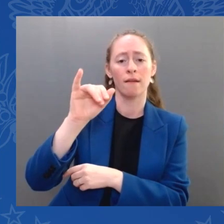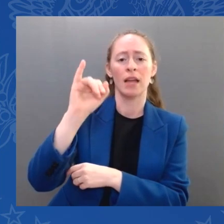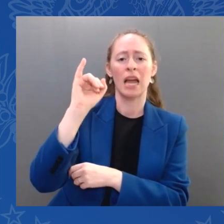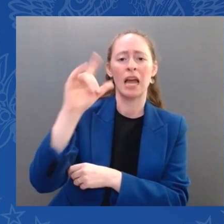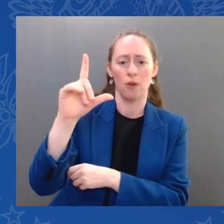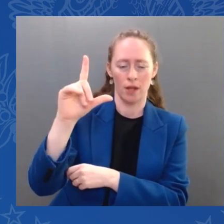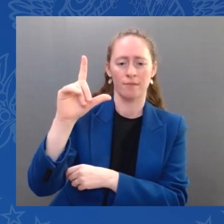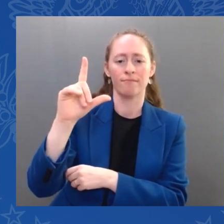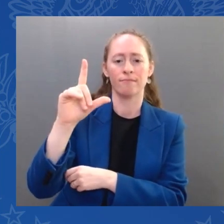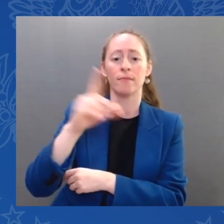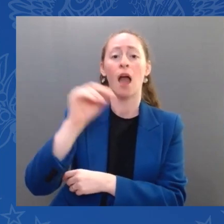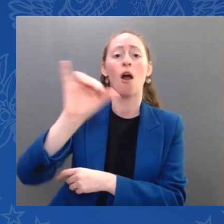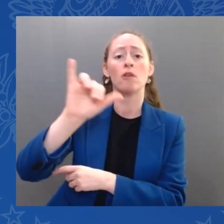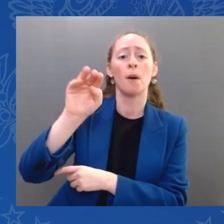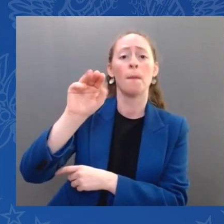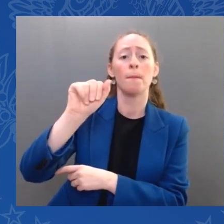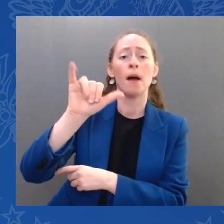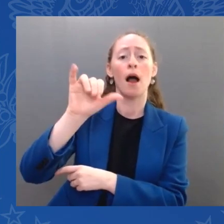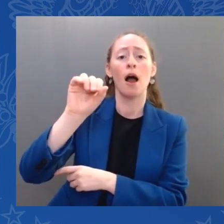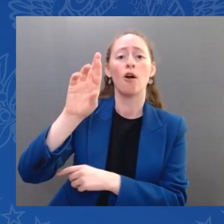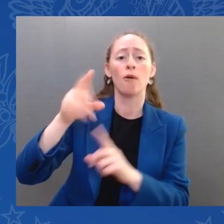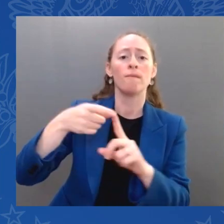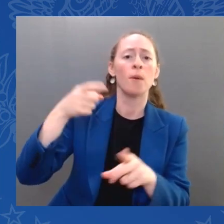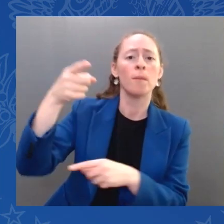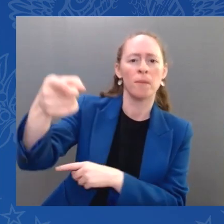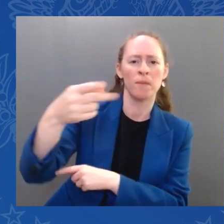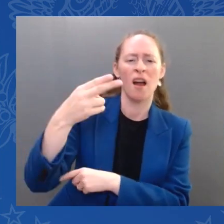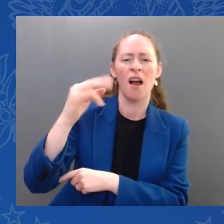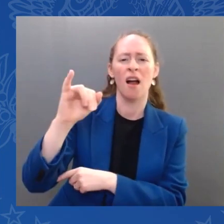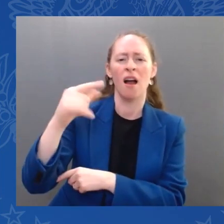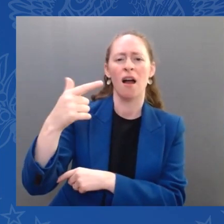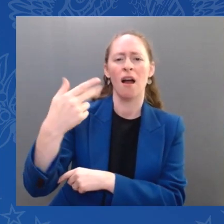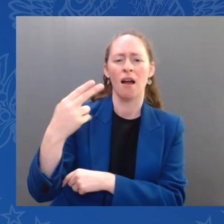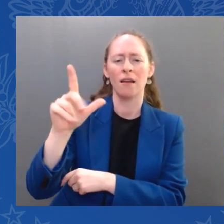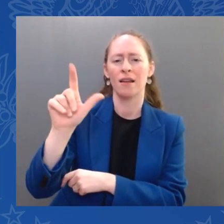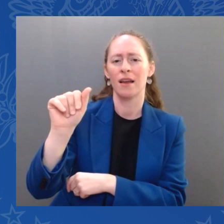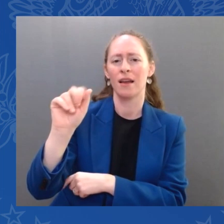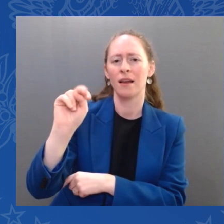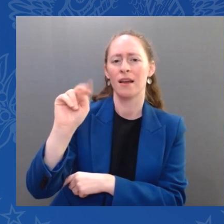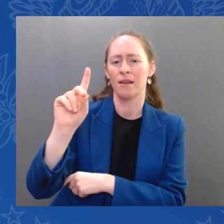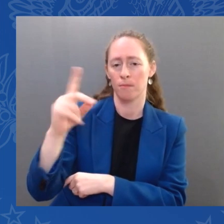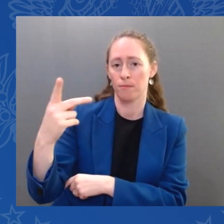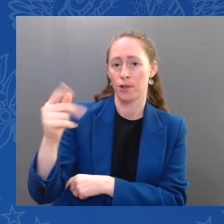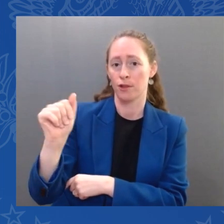We had a number of conversations immediately after the attack in Highland Park.